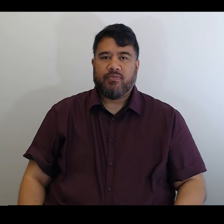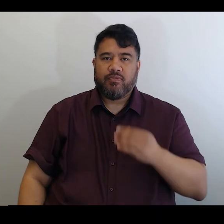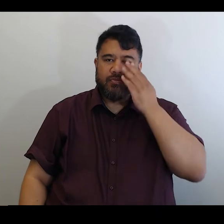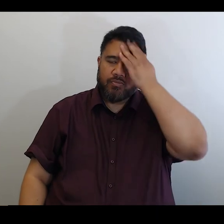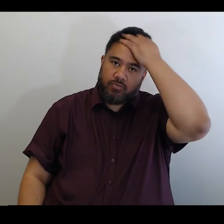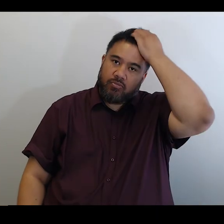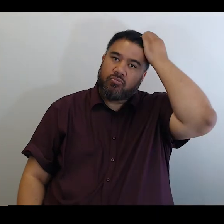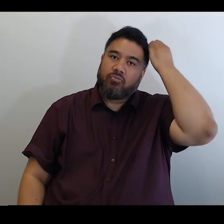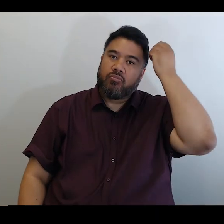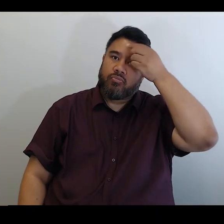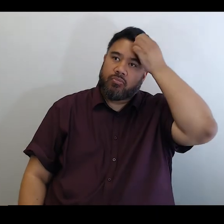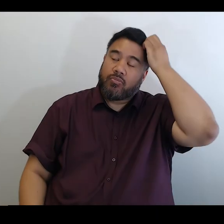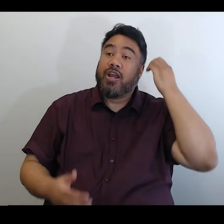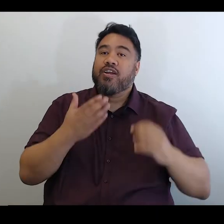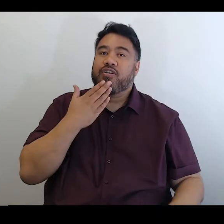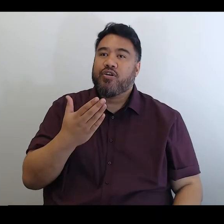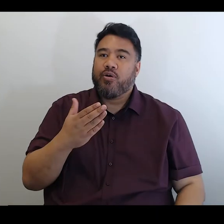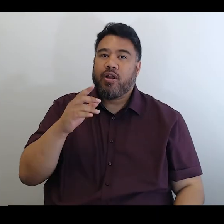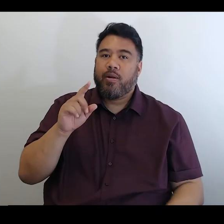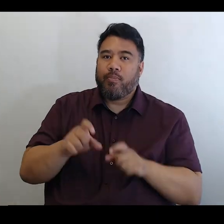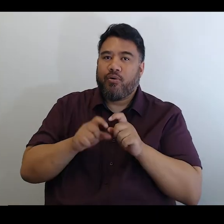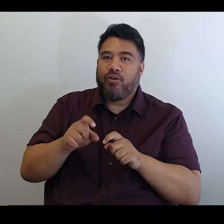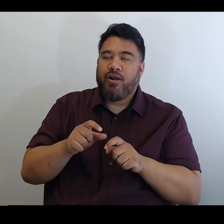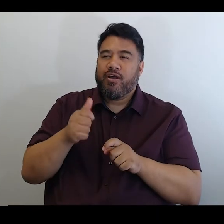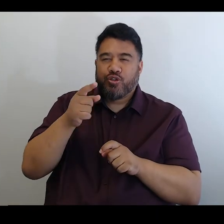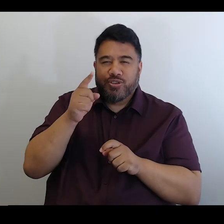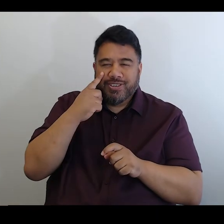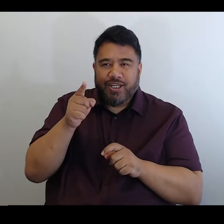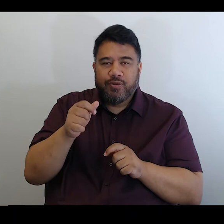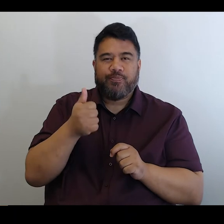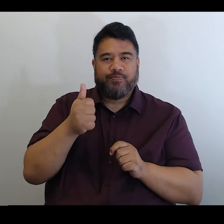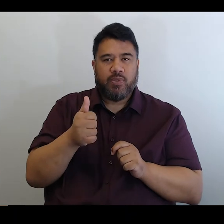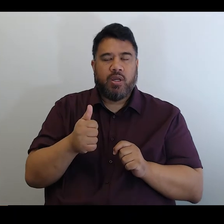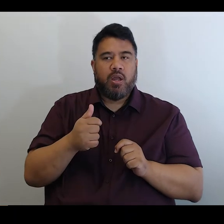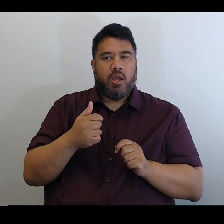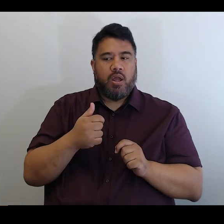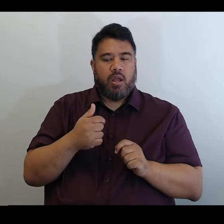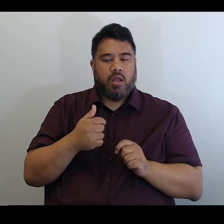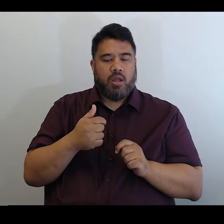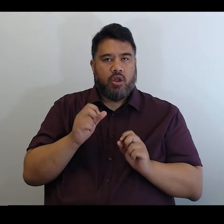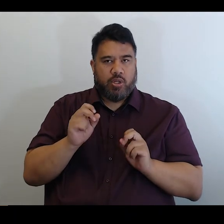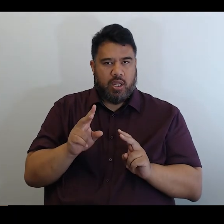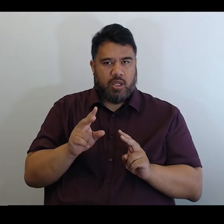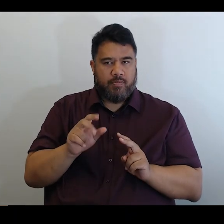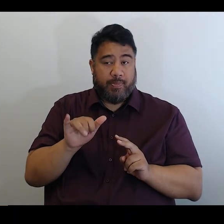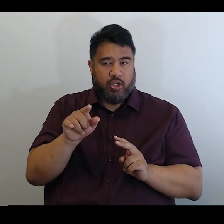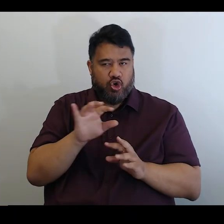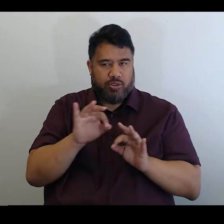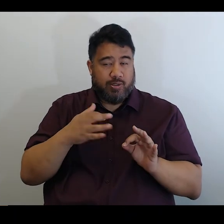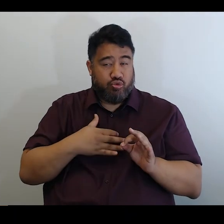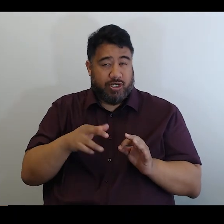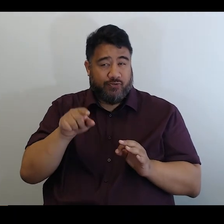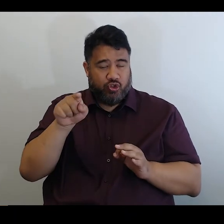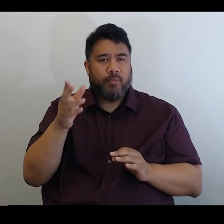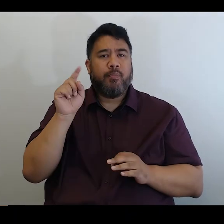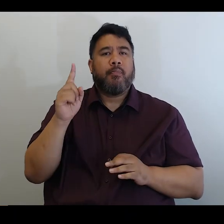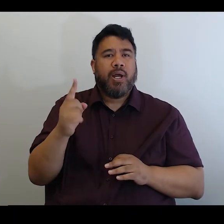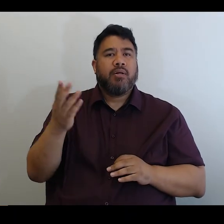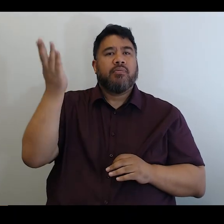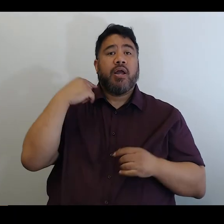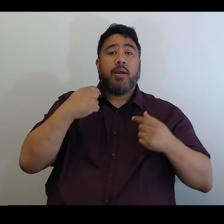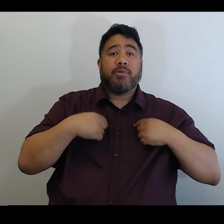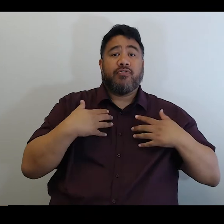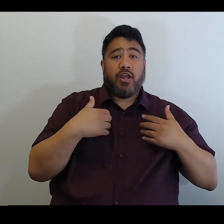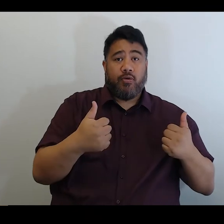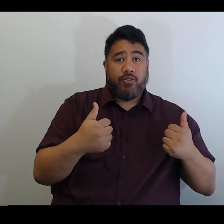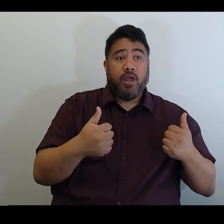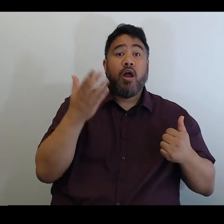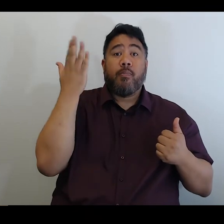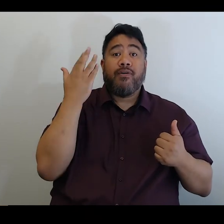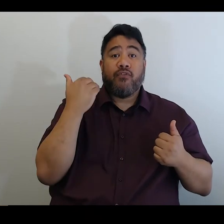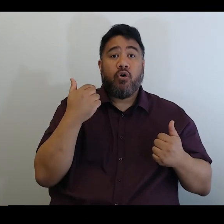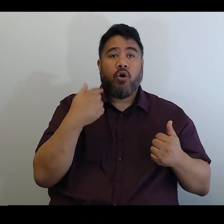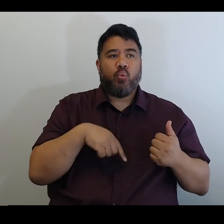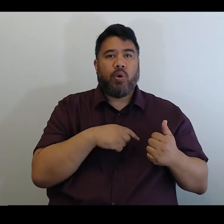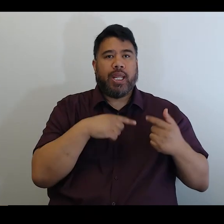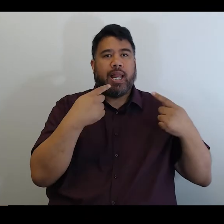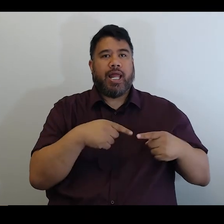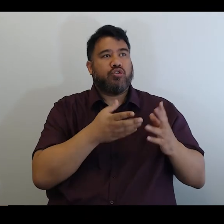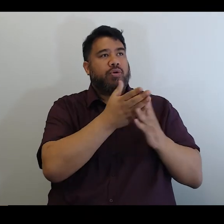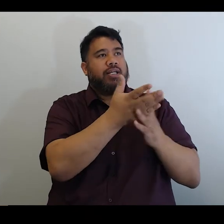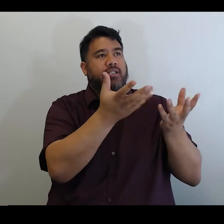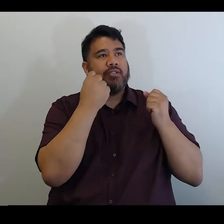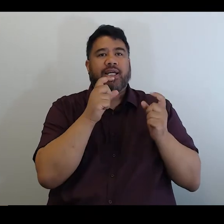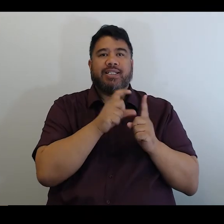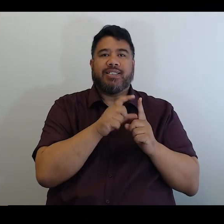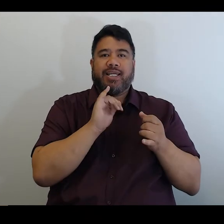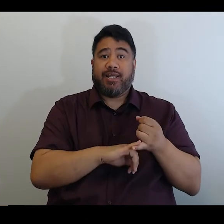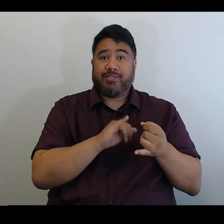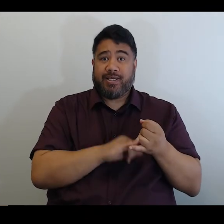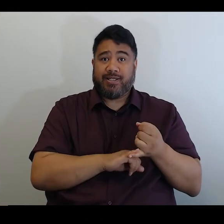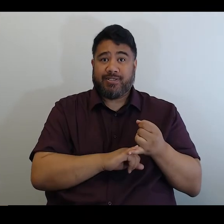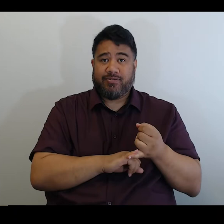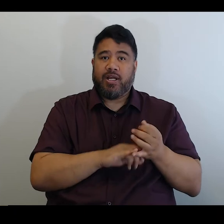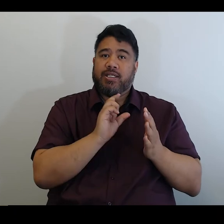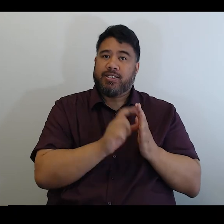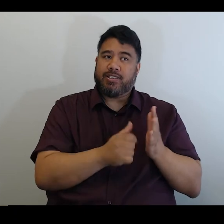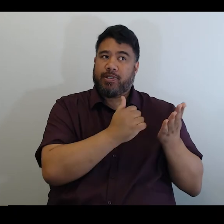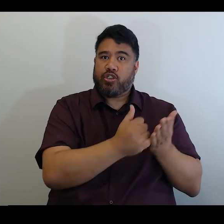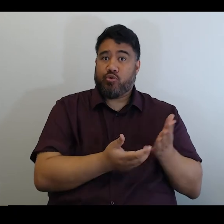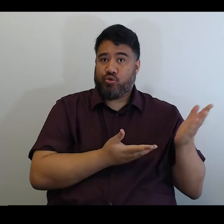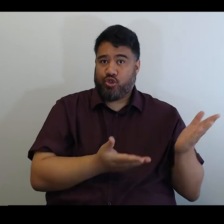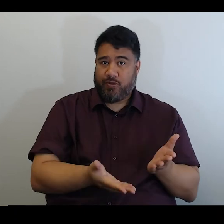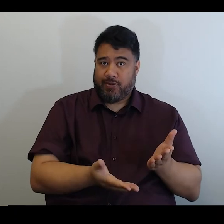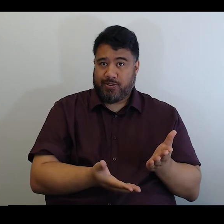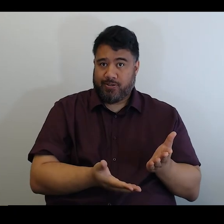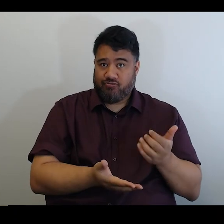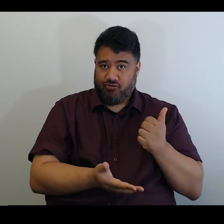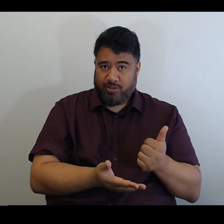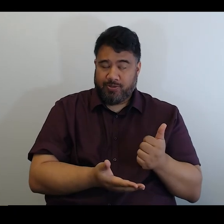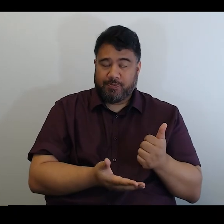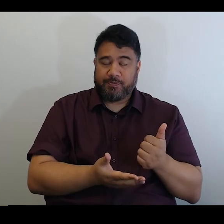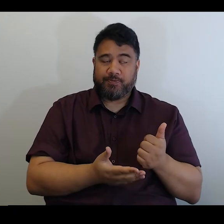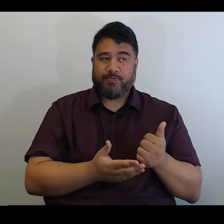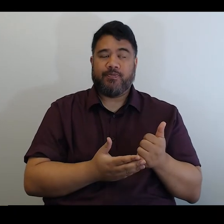Now I mean none of this will be a surprise to you, but, so for those that weren't eligible under Ministry of Health to get DSSs because they weren't on the list that, you know, gets the support.